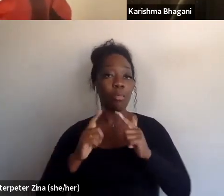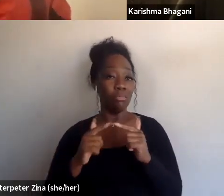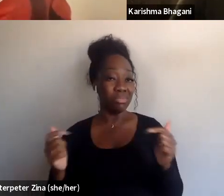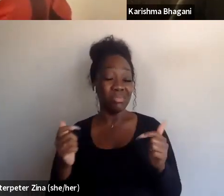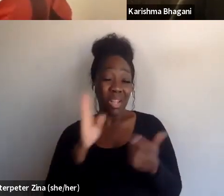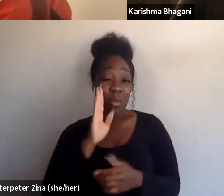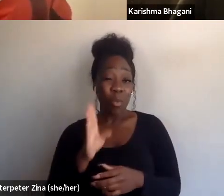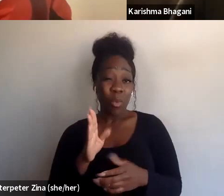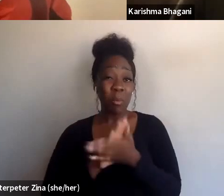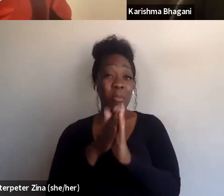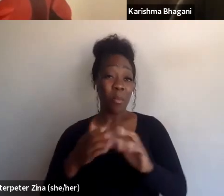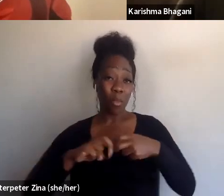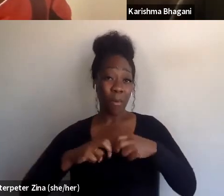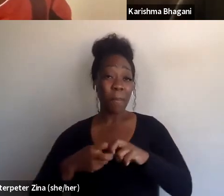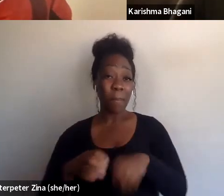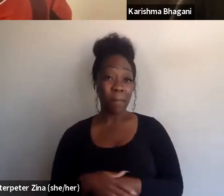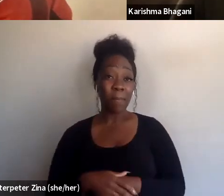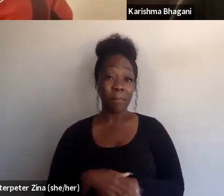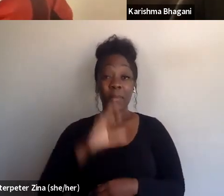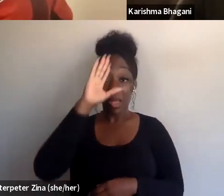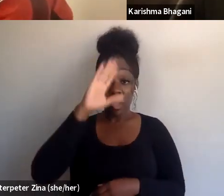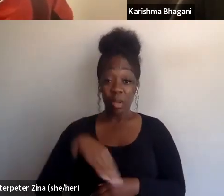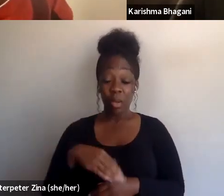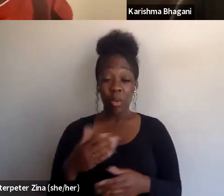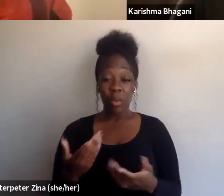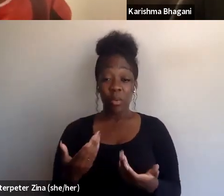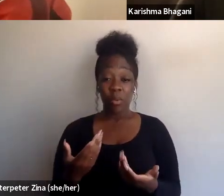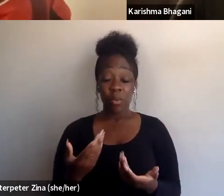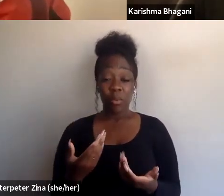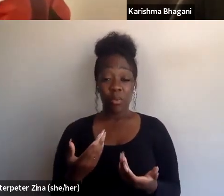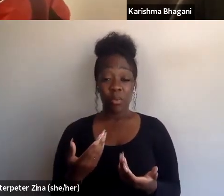I know a fact that not everyone was able to adapt